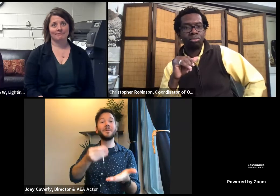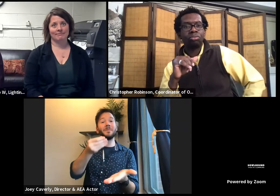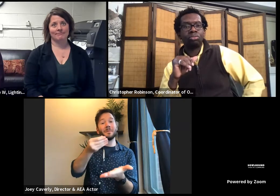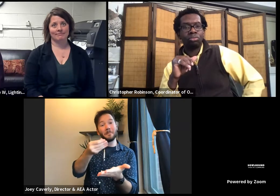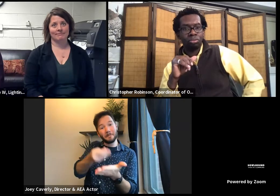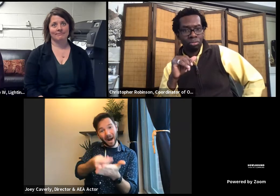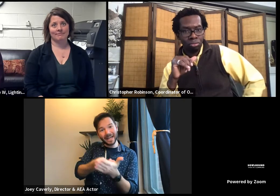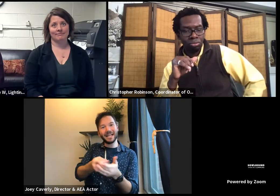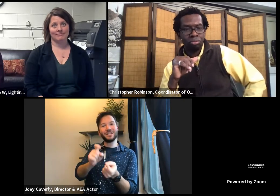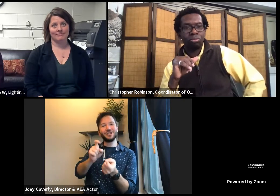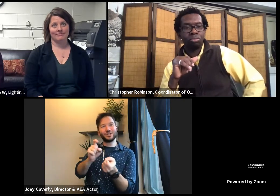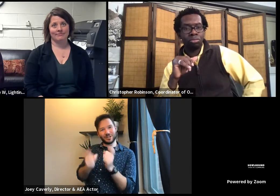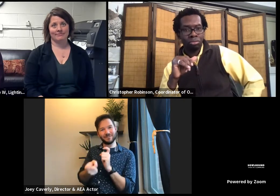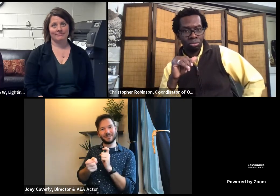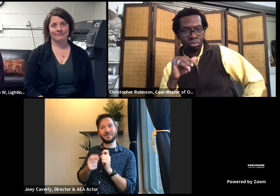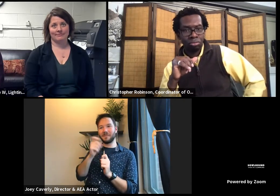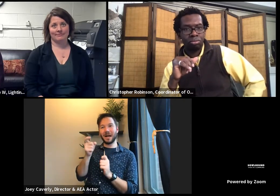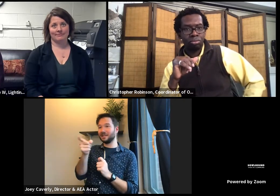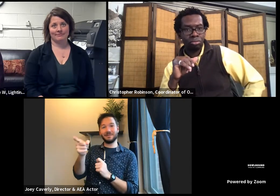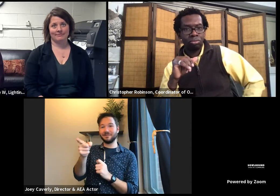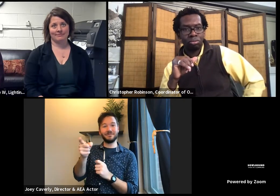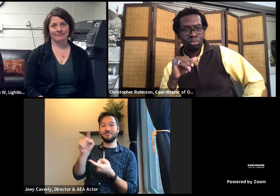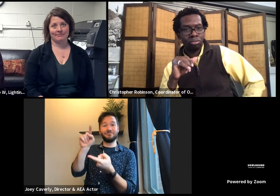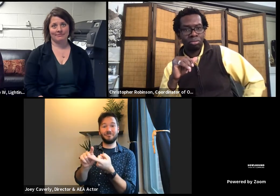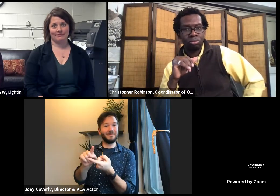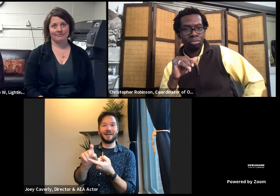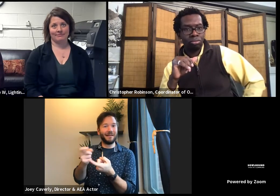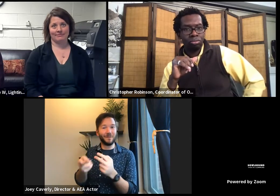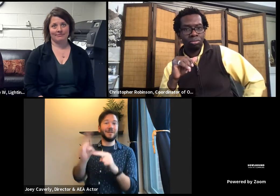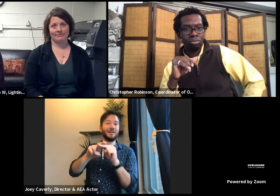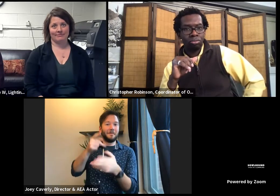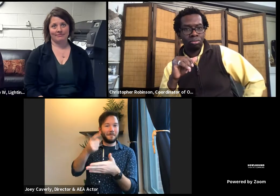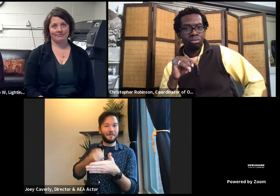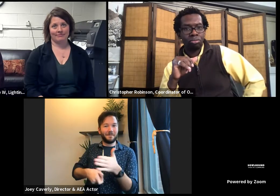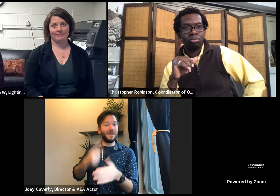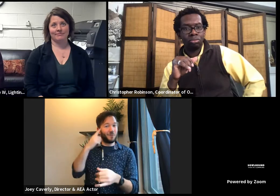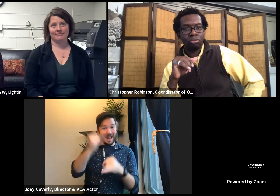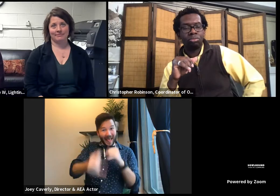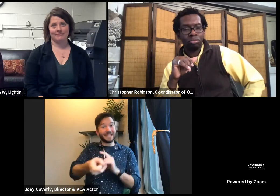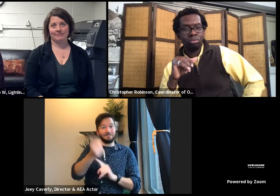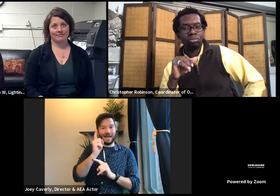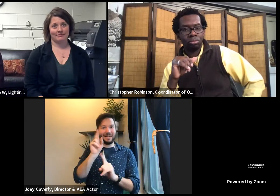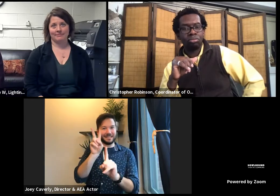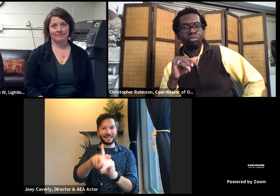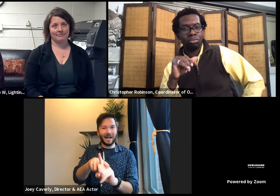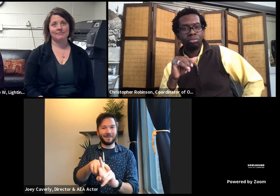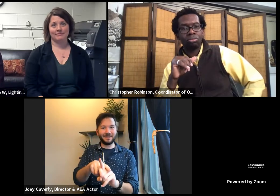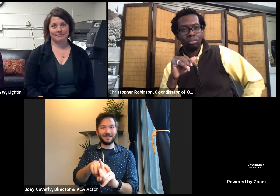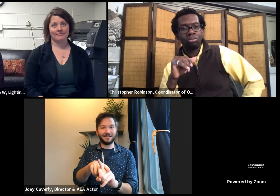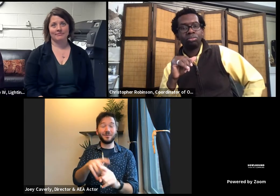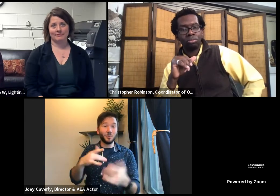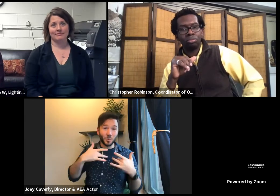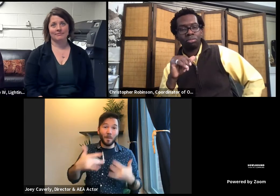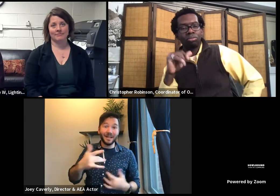for the interpreter that can't make it to that day, and that substitute interpreter is going to charge